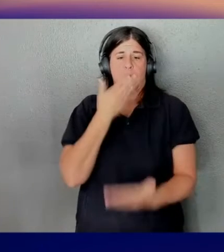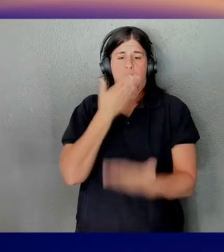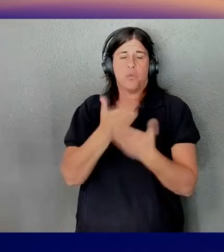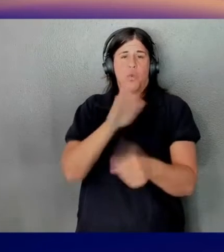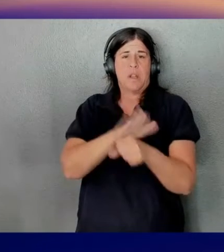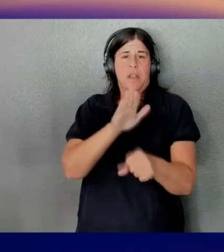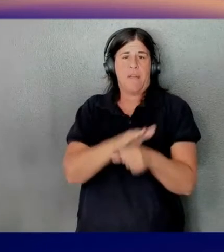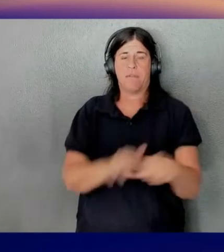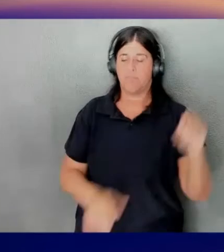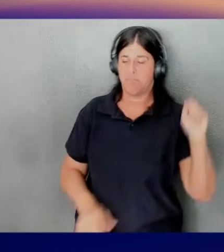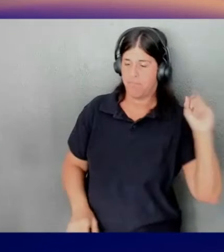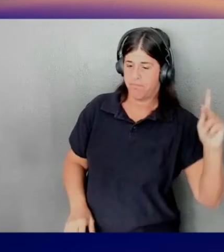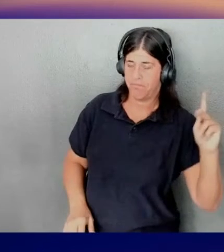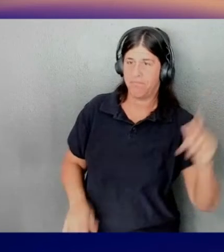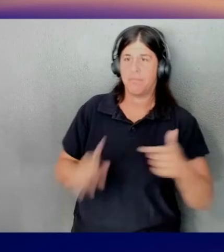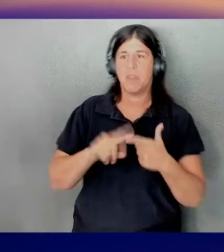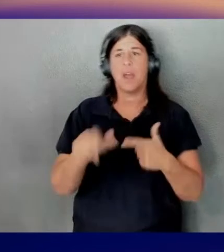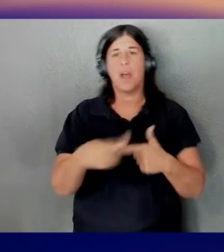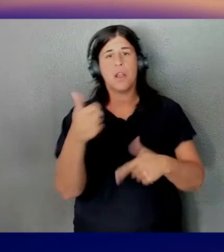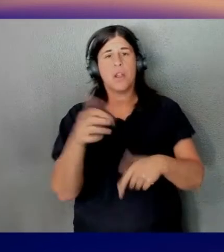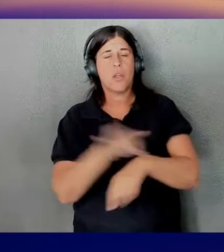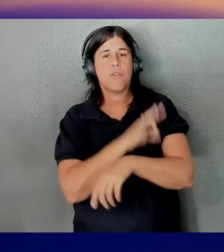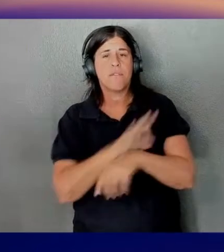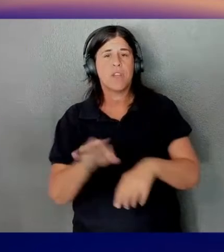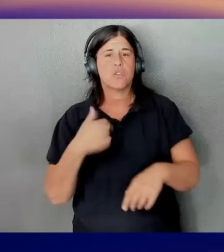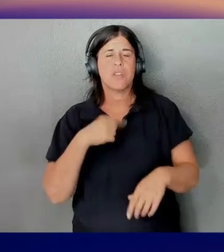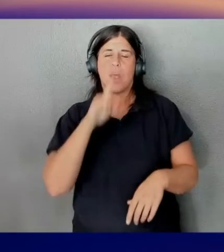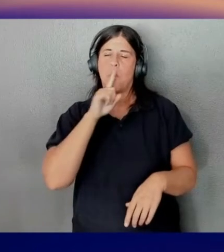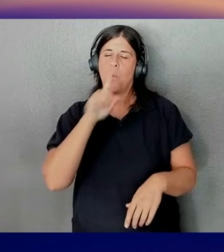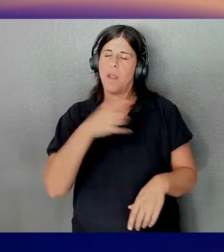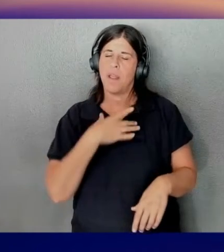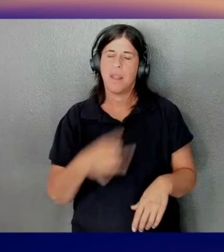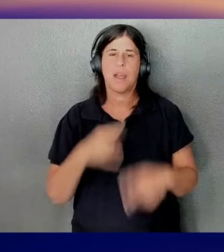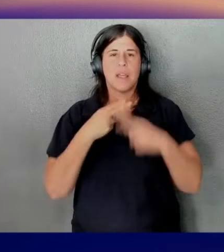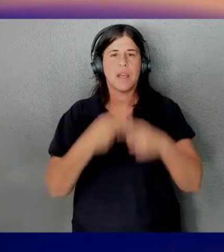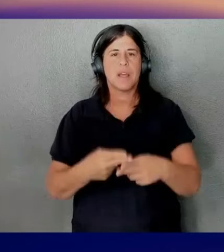Another feature that I really like is called preview model.